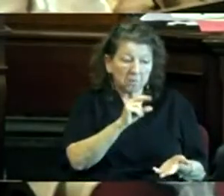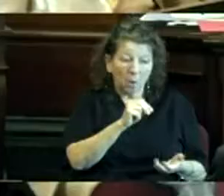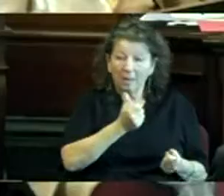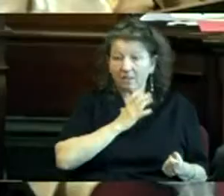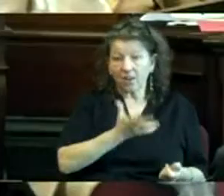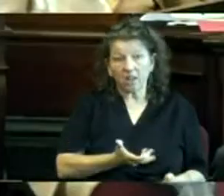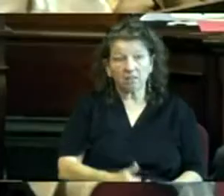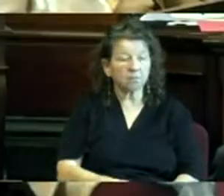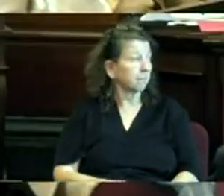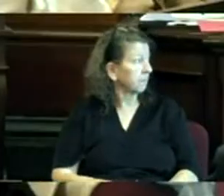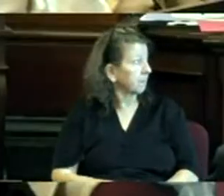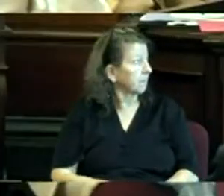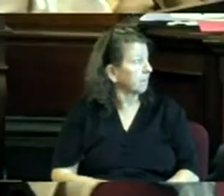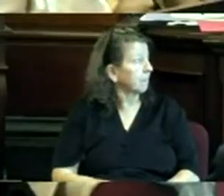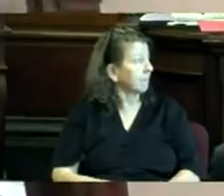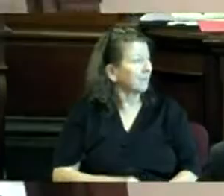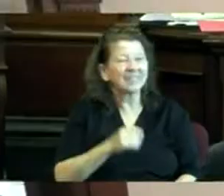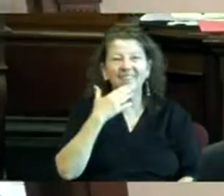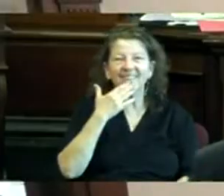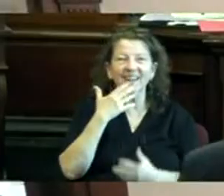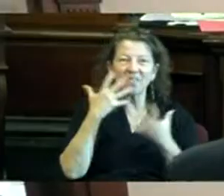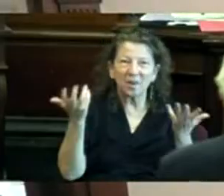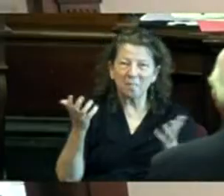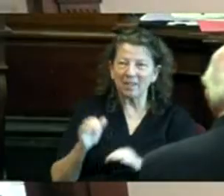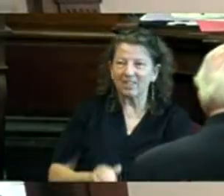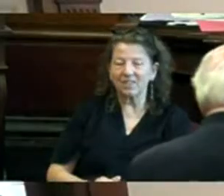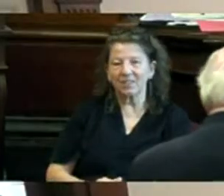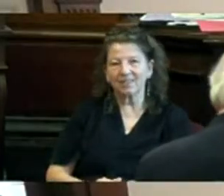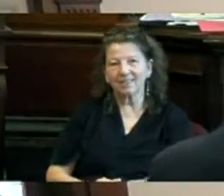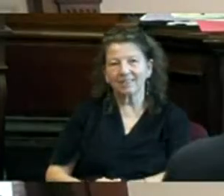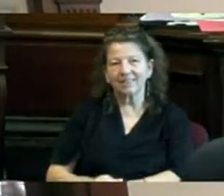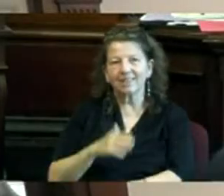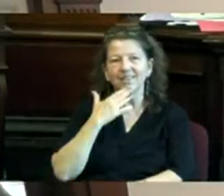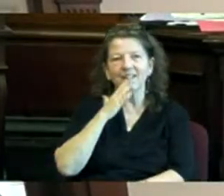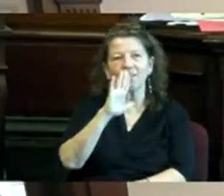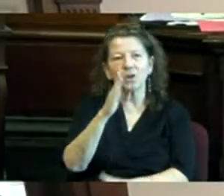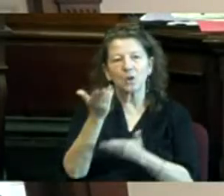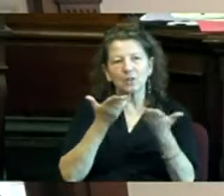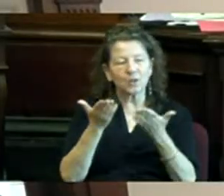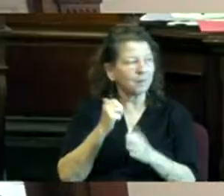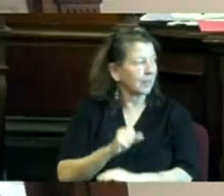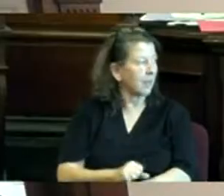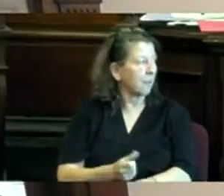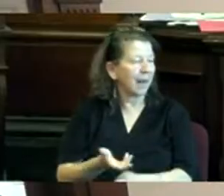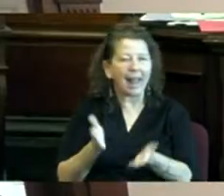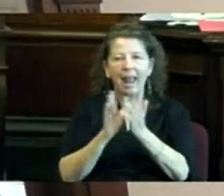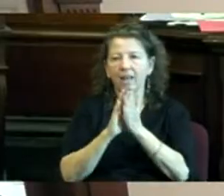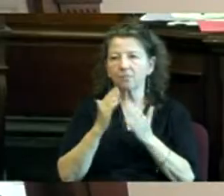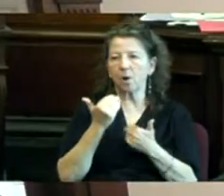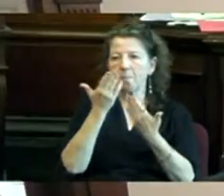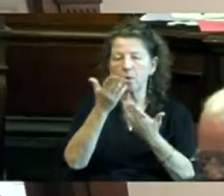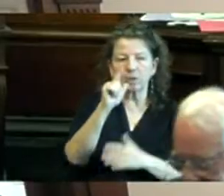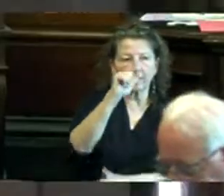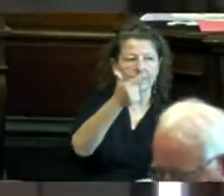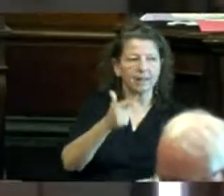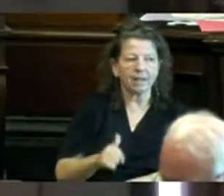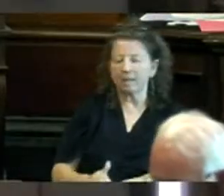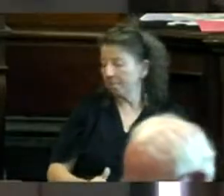thing somehow? It was a mistake, and. But that's not the answer. Okay. Thank you. Thank you very